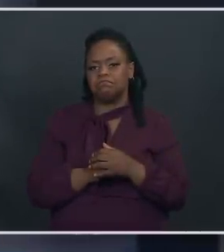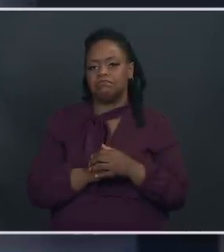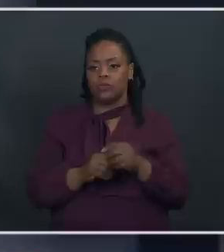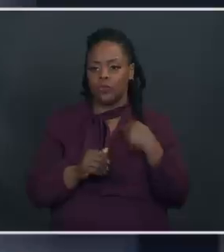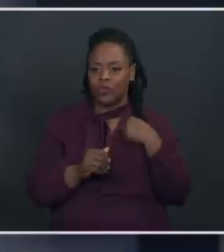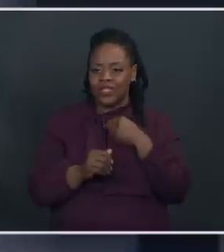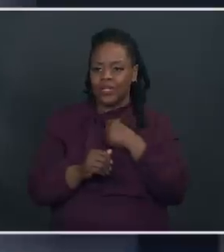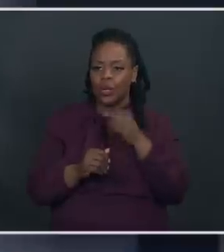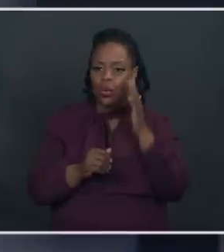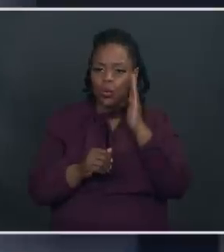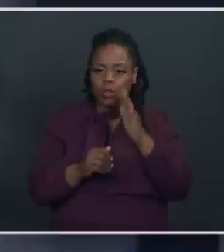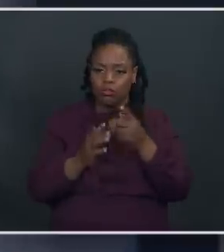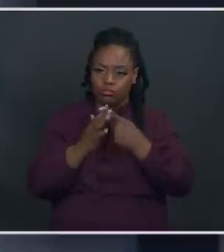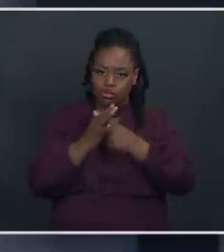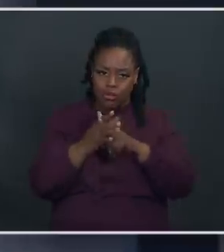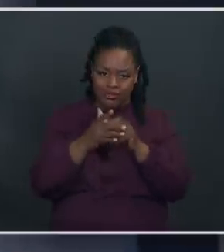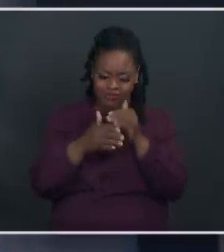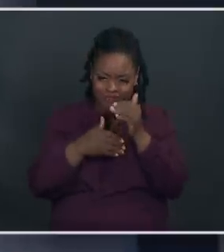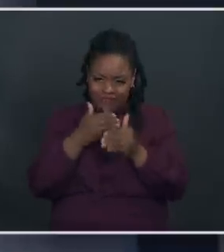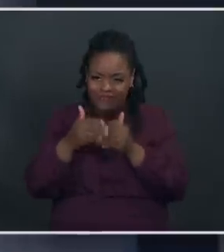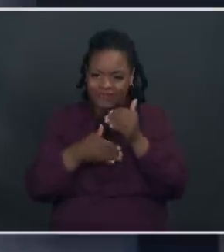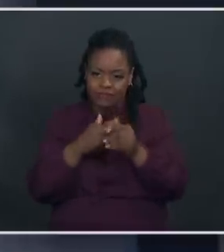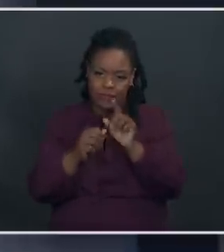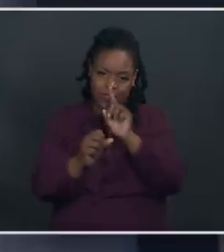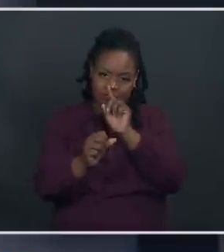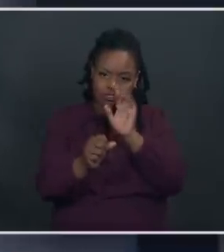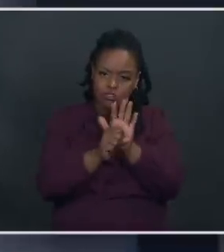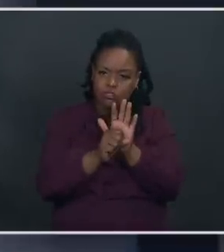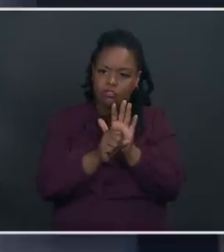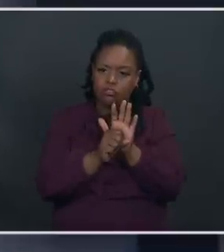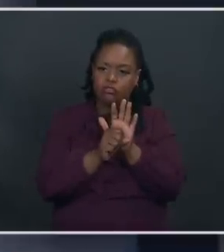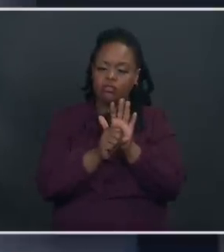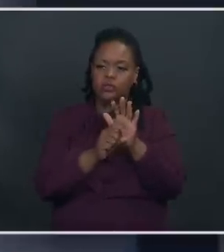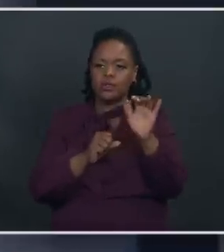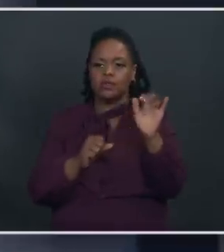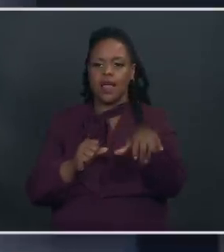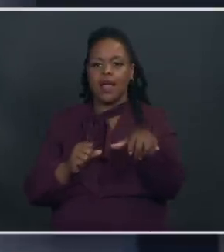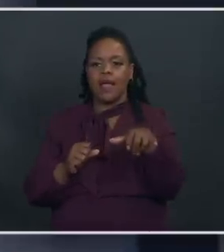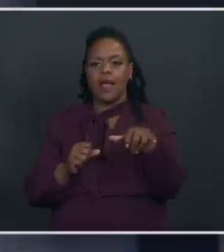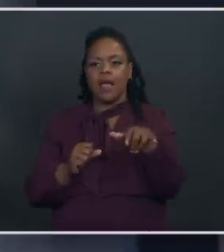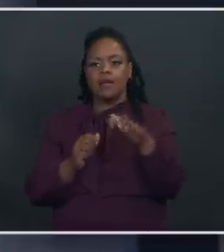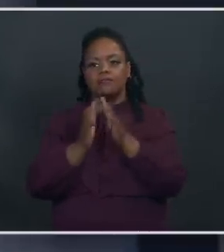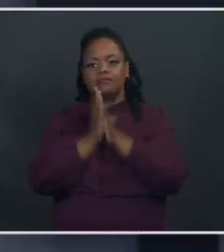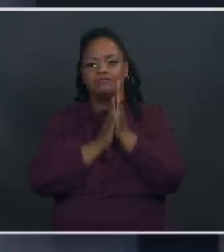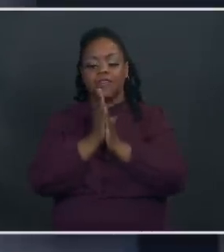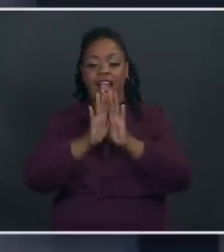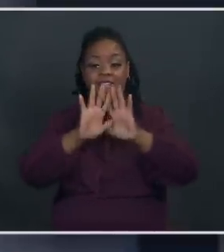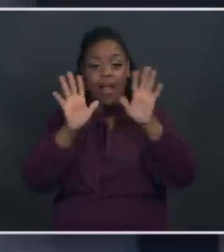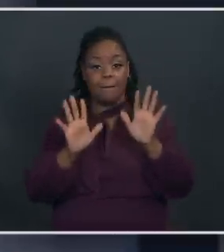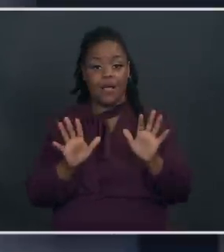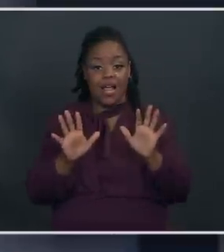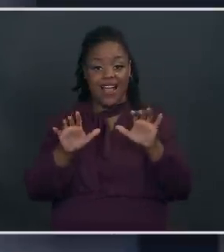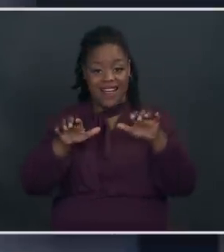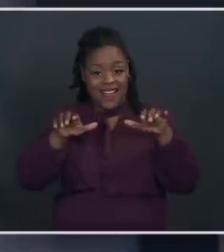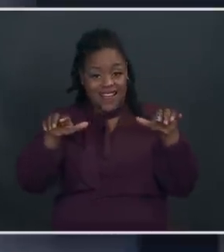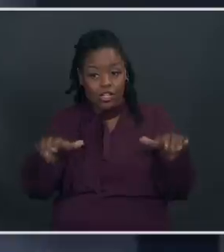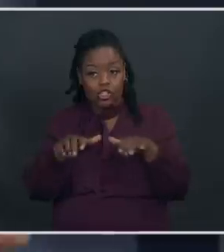ensuring that ambitious climate action is global in scope and scale,